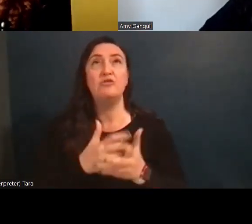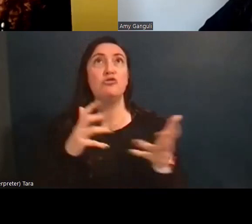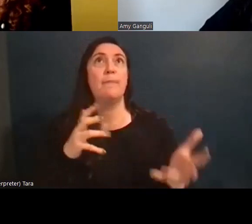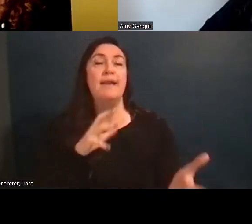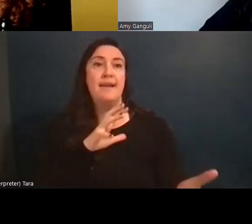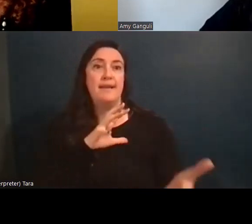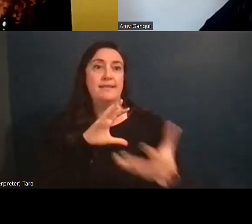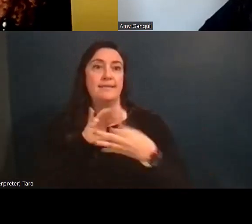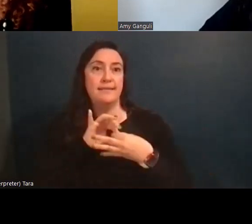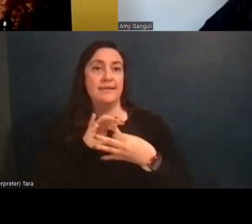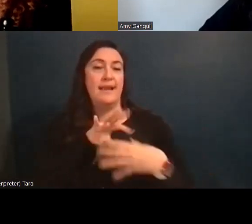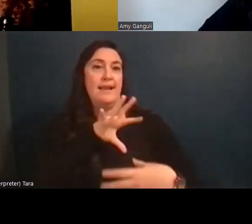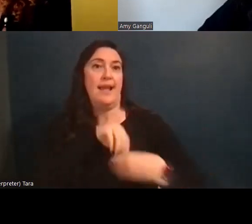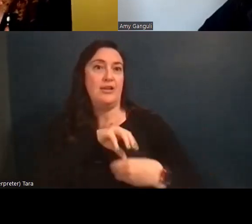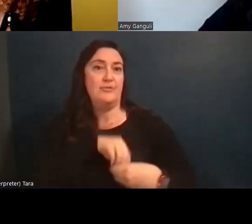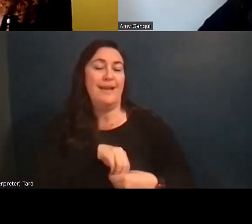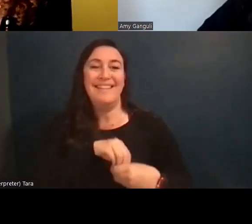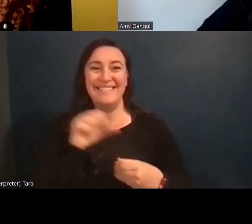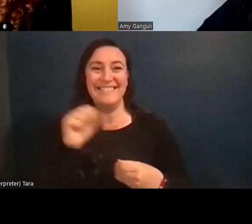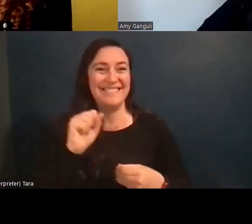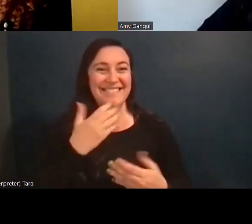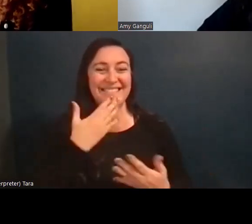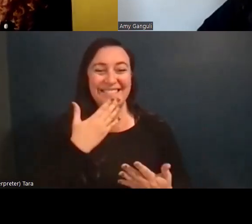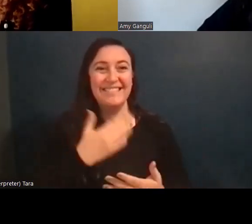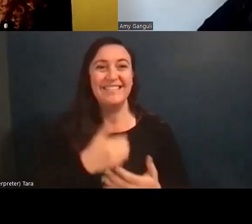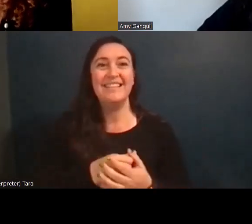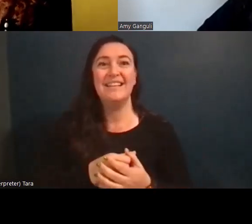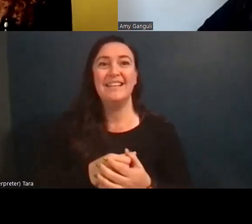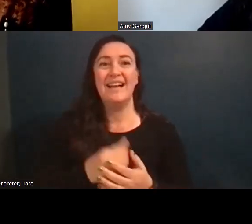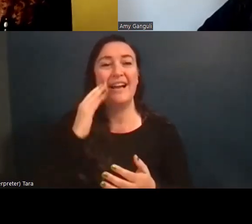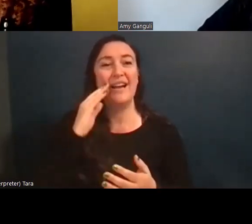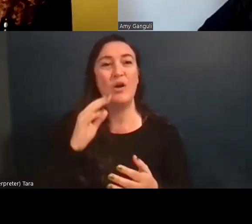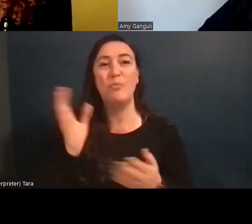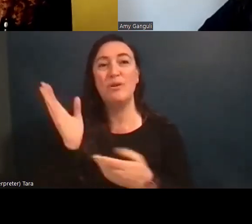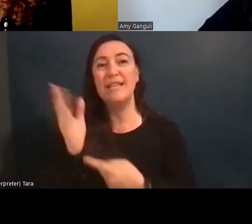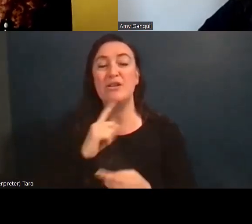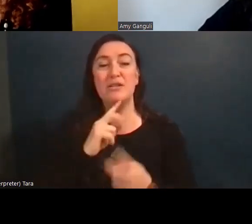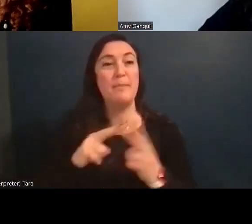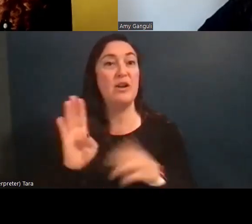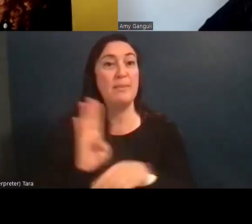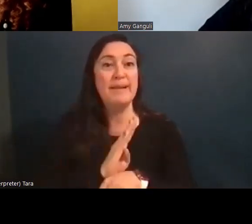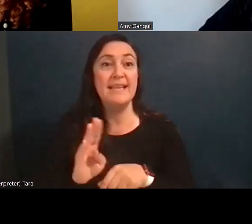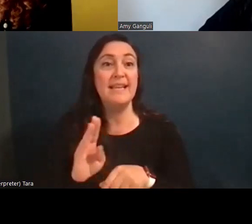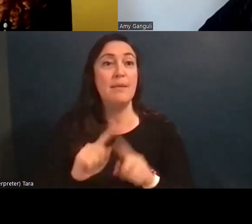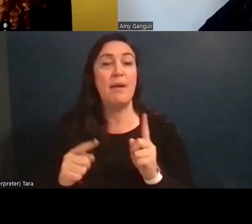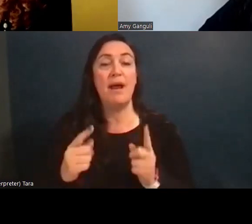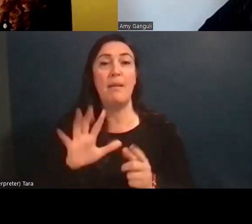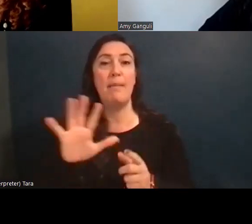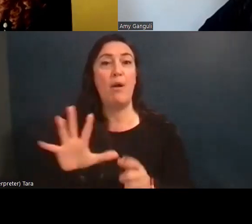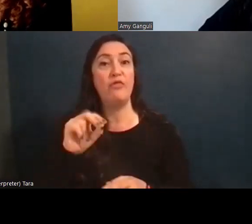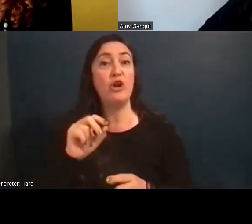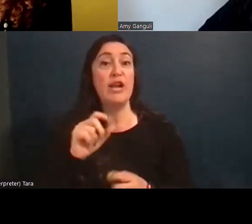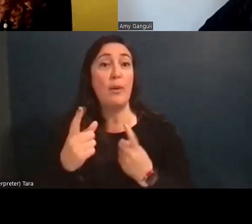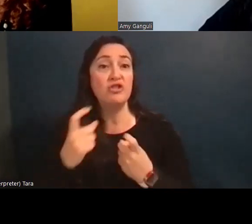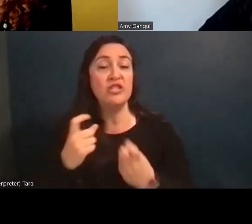I know the presenters have been quite busy, but we've had just about 30 questions that that appeared in the chat.